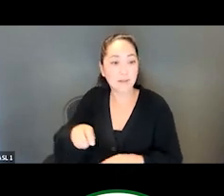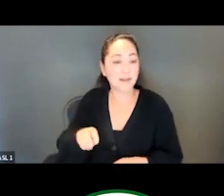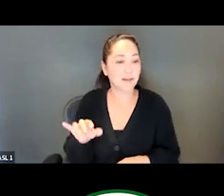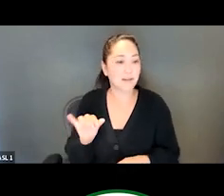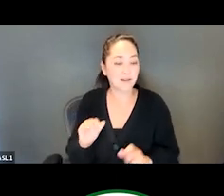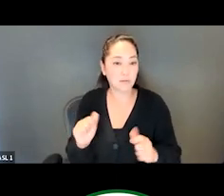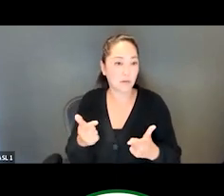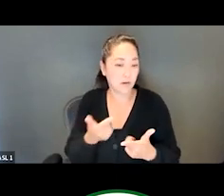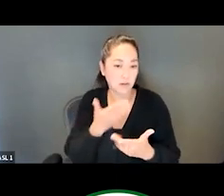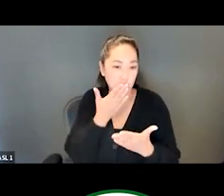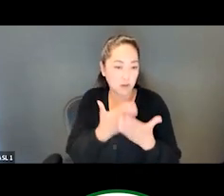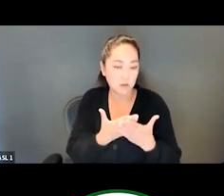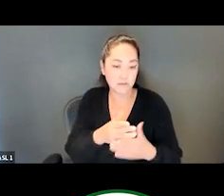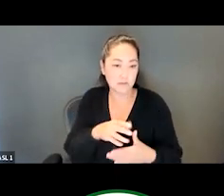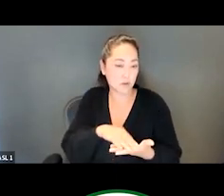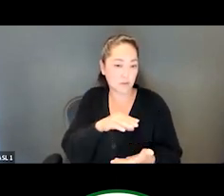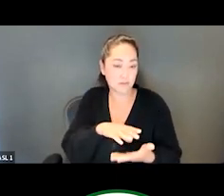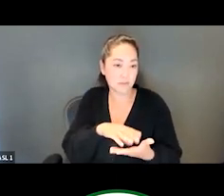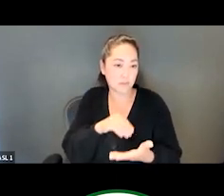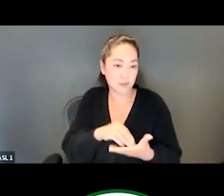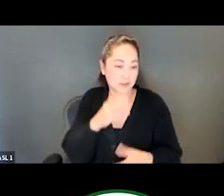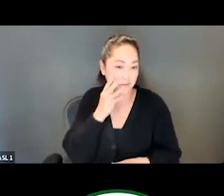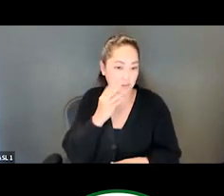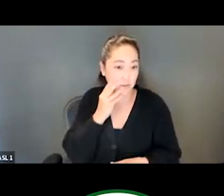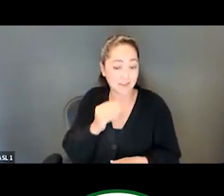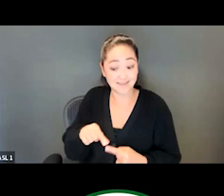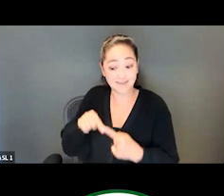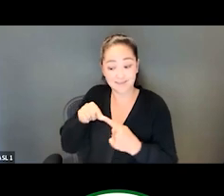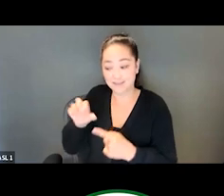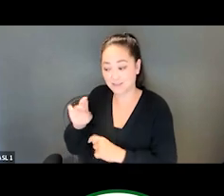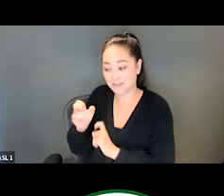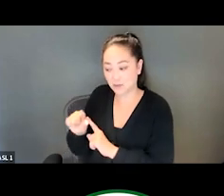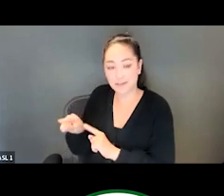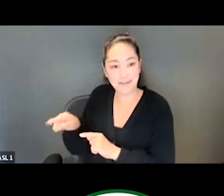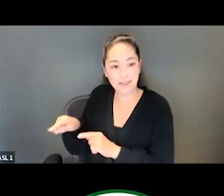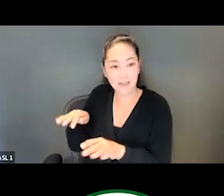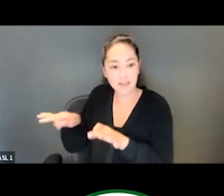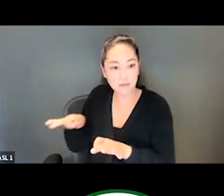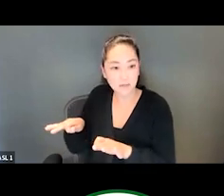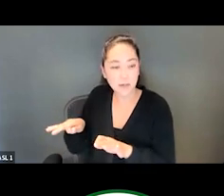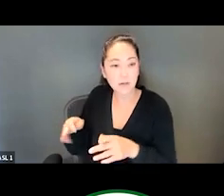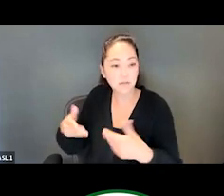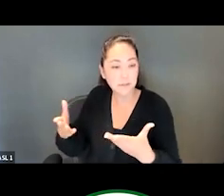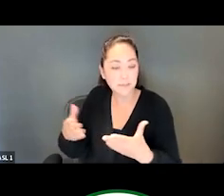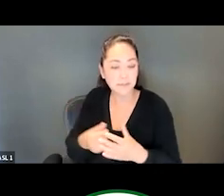that I come up, I'm going to miscode you, Craig. When you're sitting alone at your desk or thinking alone those the things we come up